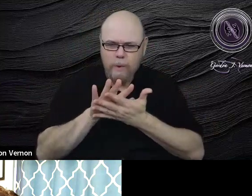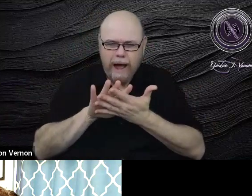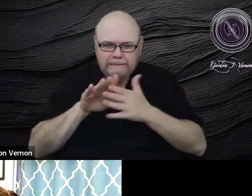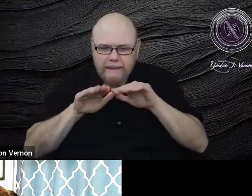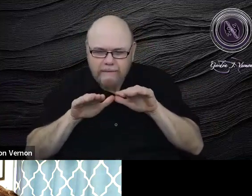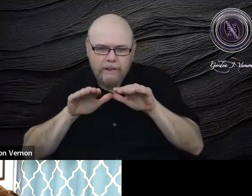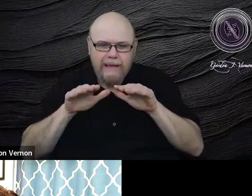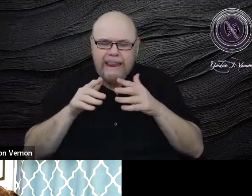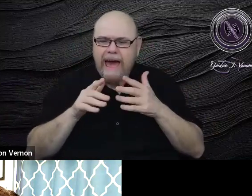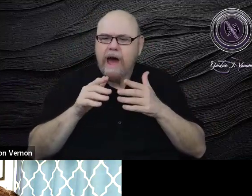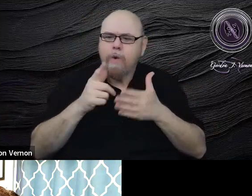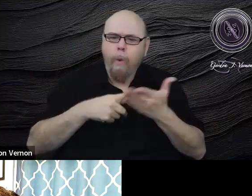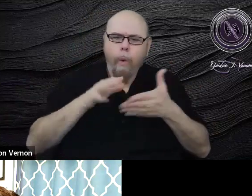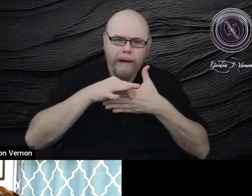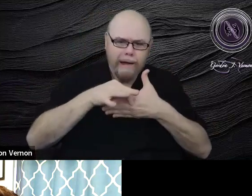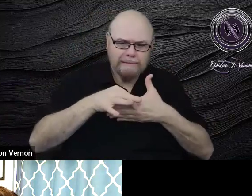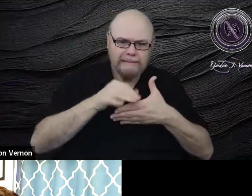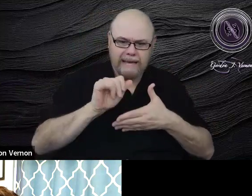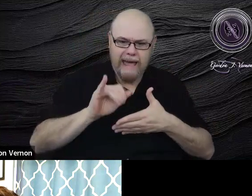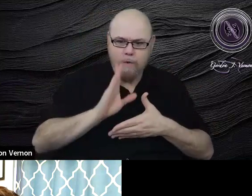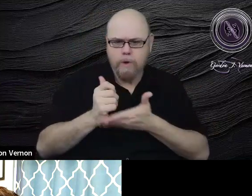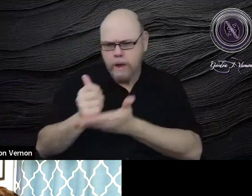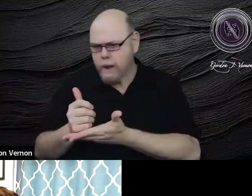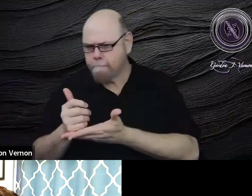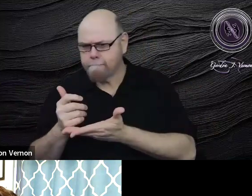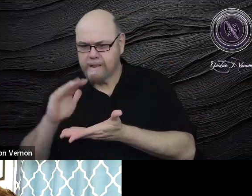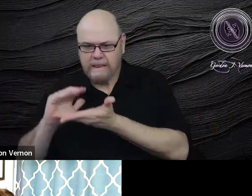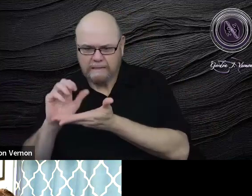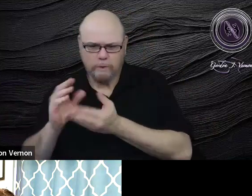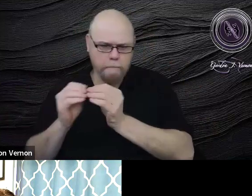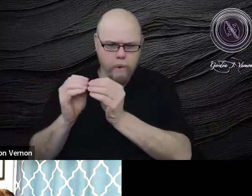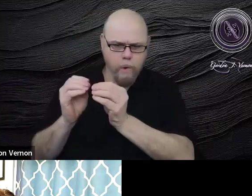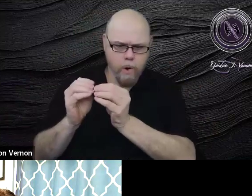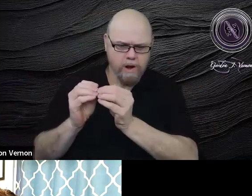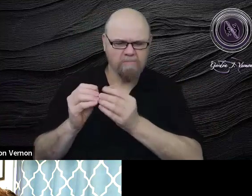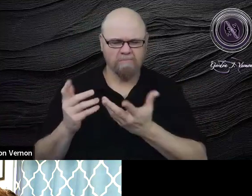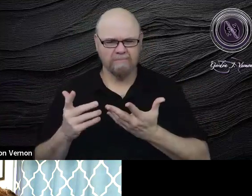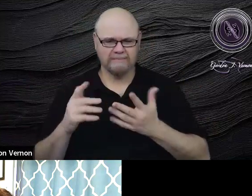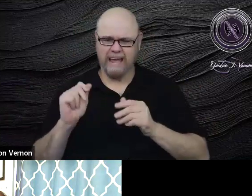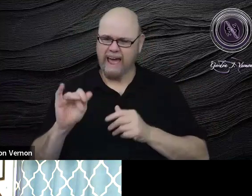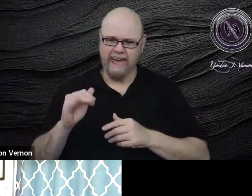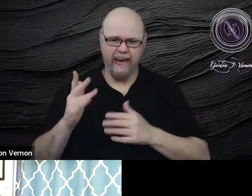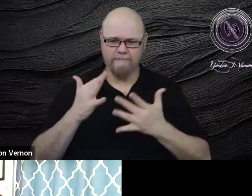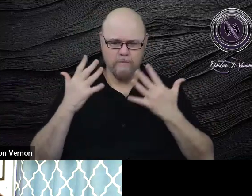For example, does working memory capacity play a role? Yeah, actually working memory capacity